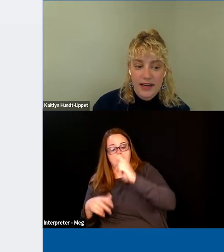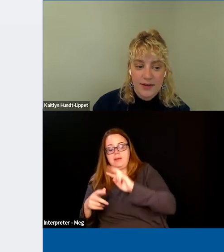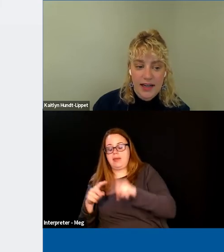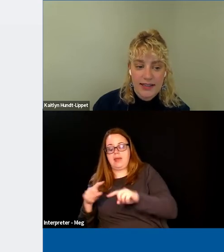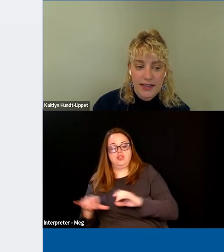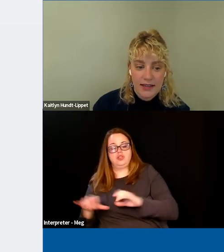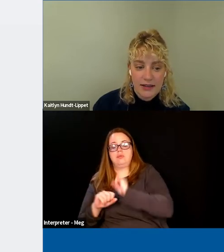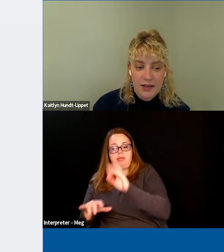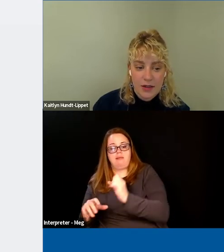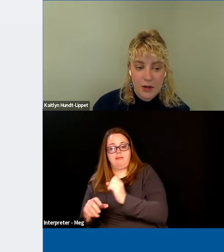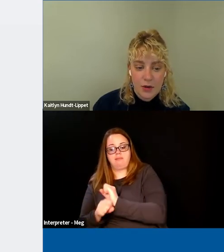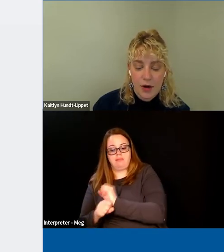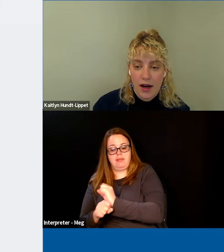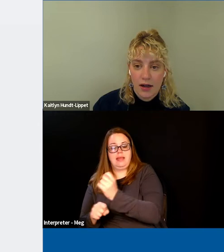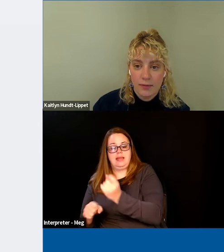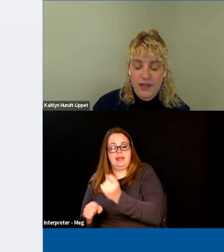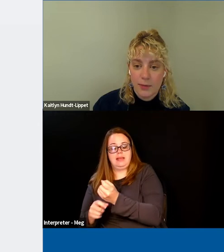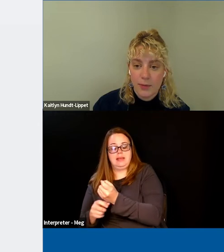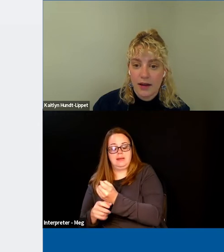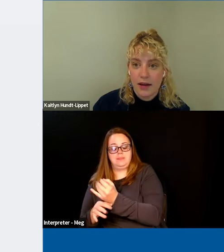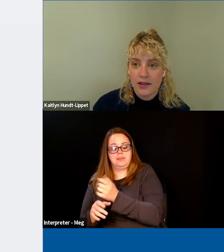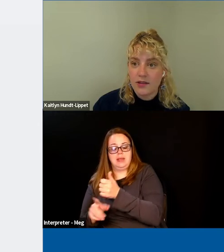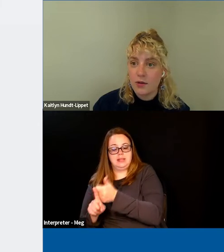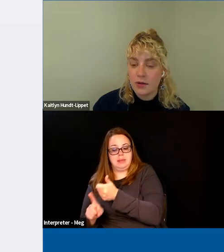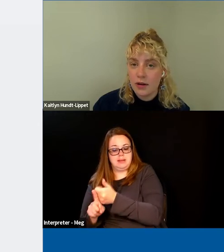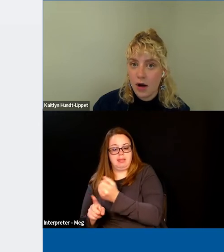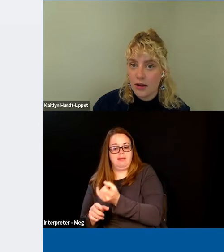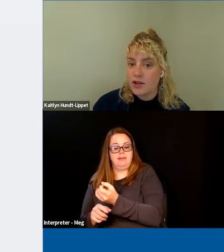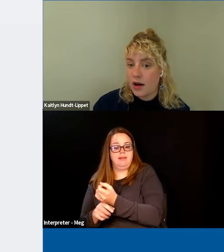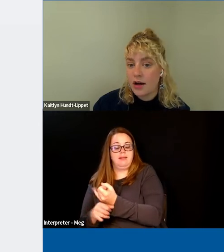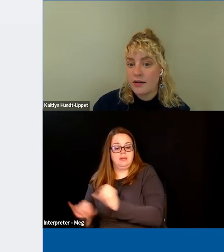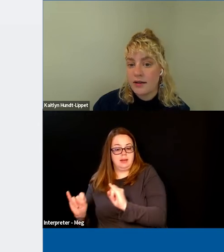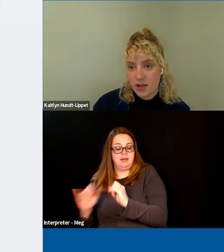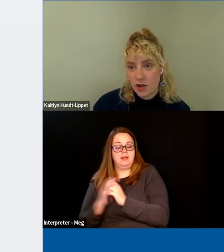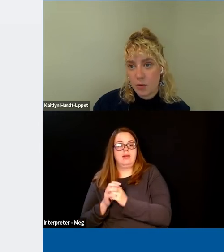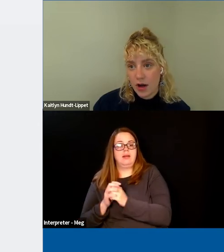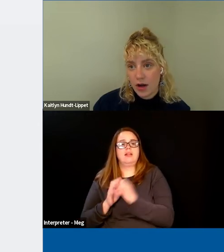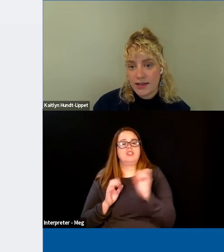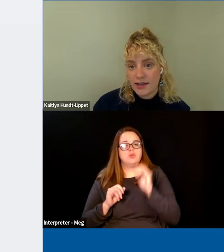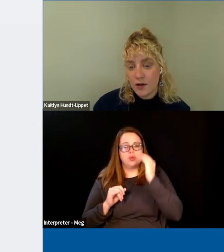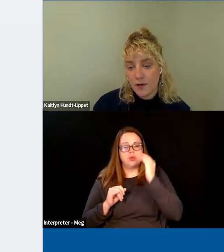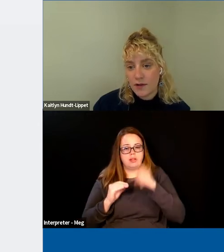This kind of ties into something. It's also knowledge on the digital product itself.